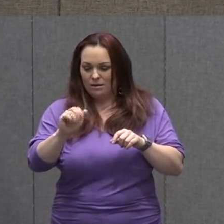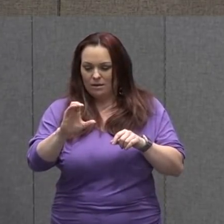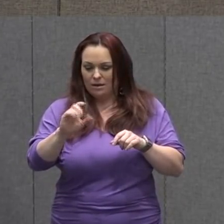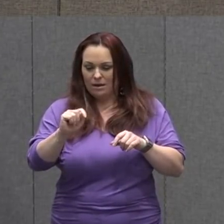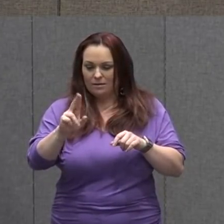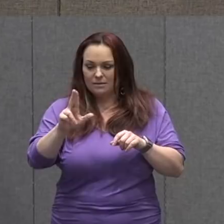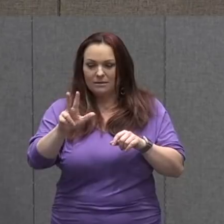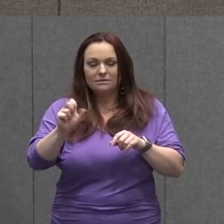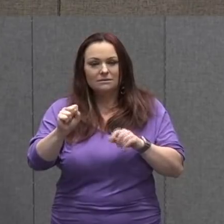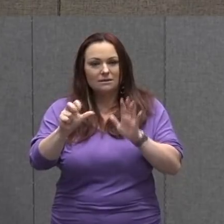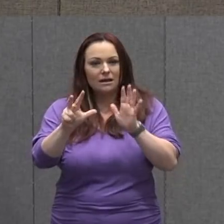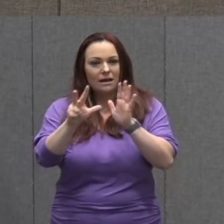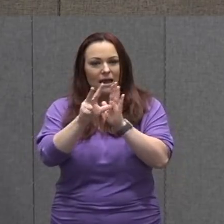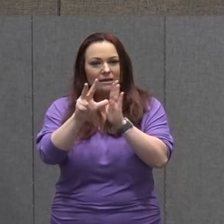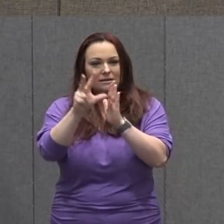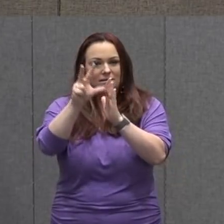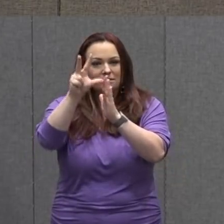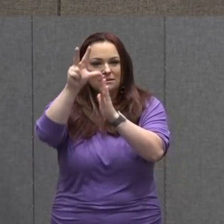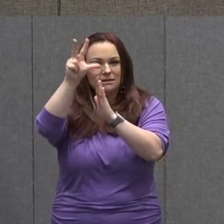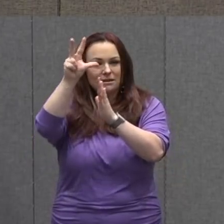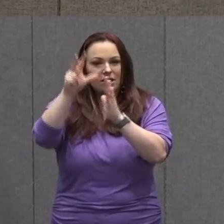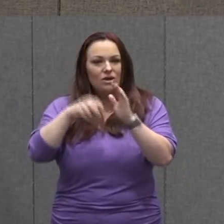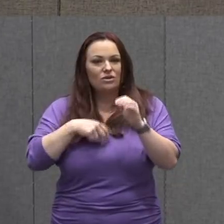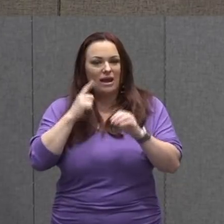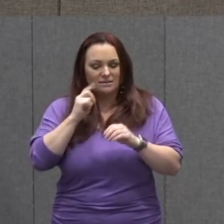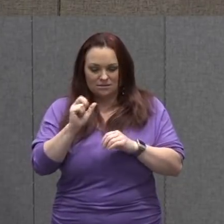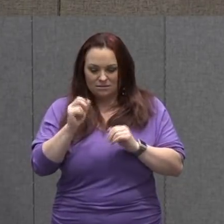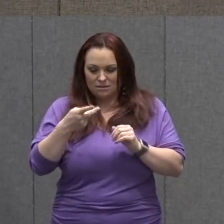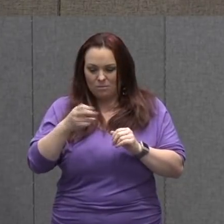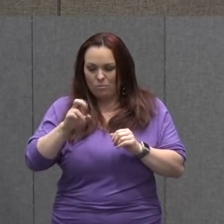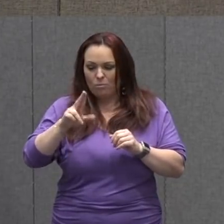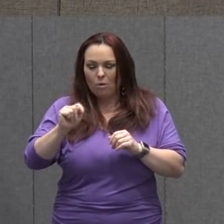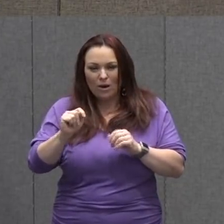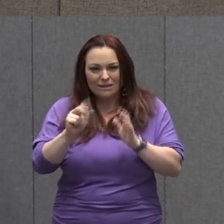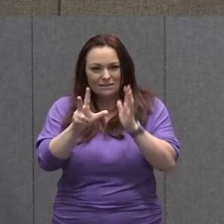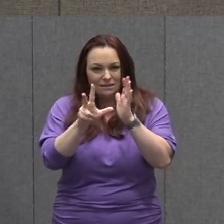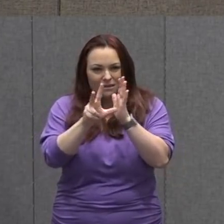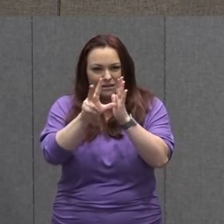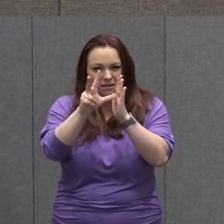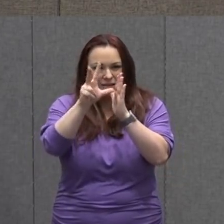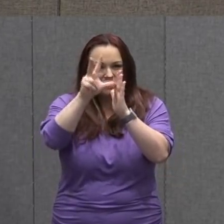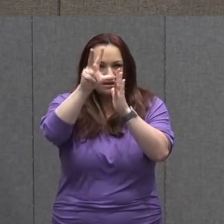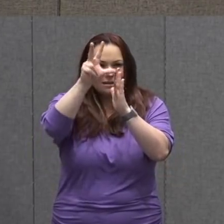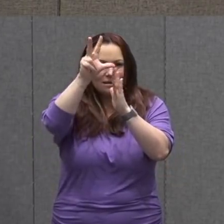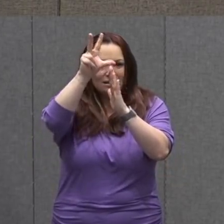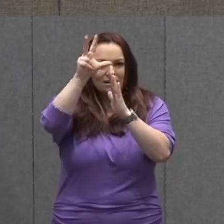Picture a cactus in your mind with its pointy quills, its pointy spines.